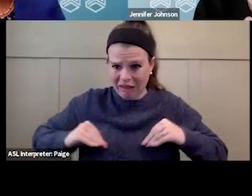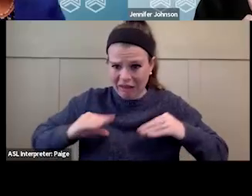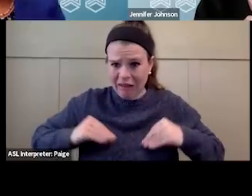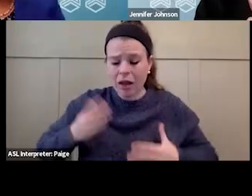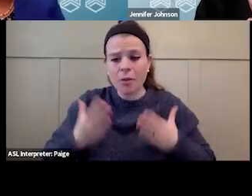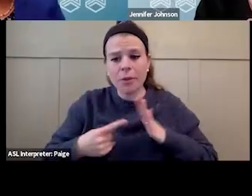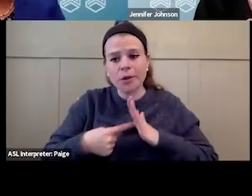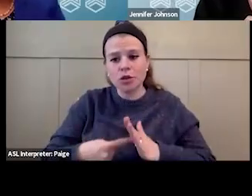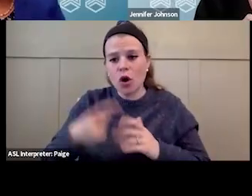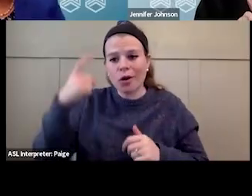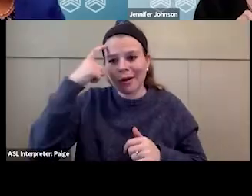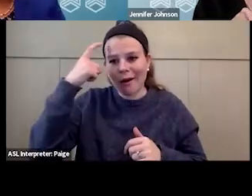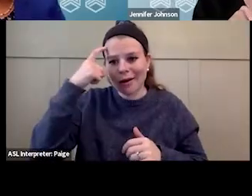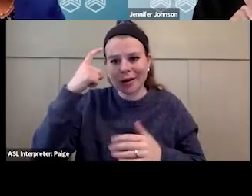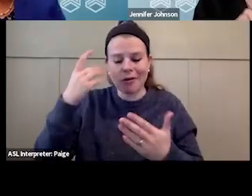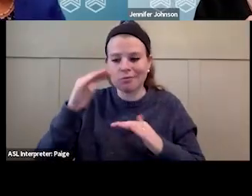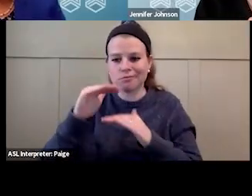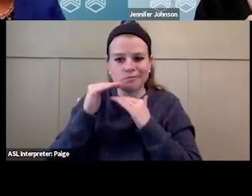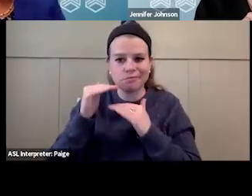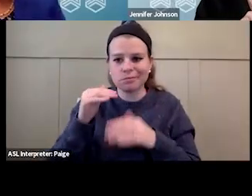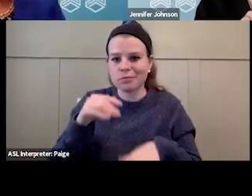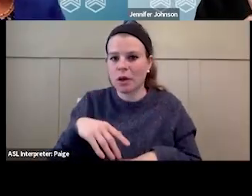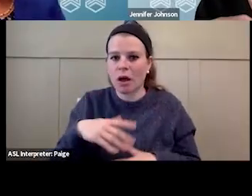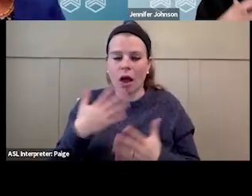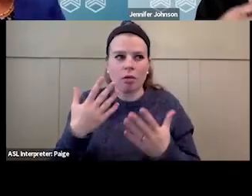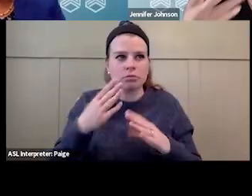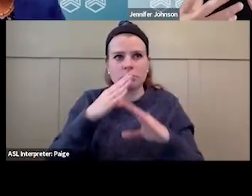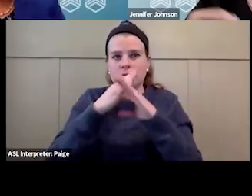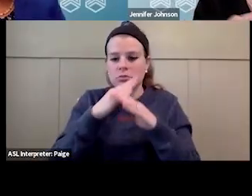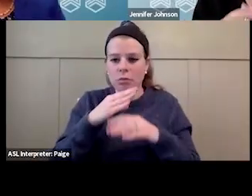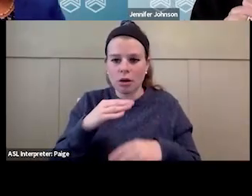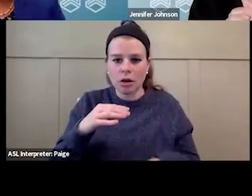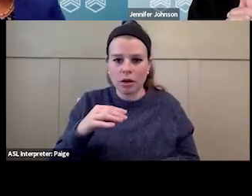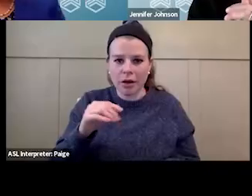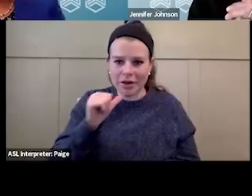It may not be cooperation that is what we think of as cooperation.